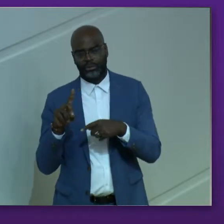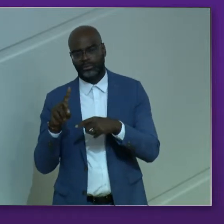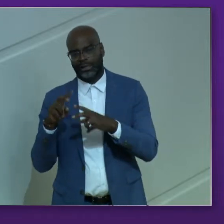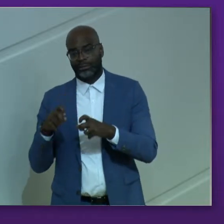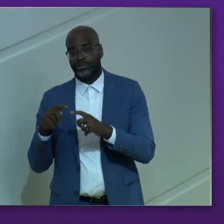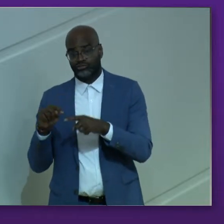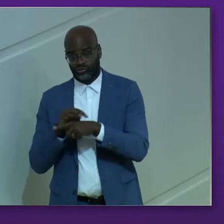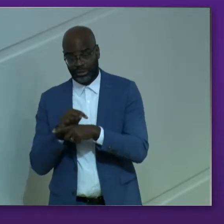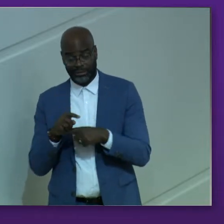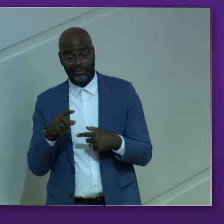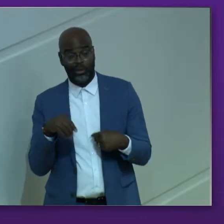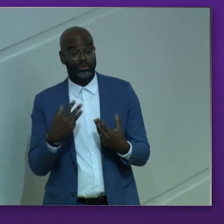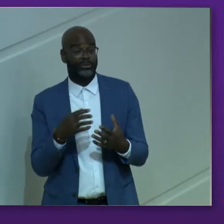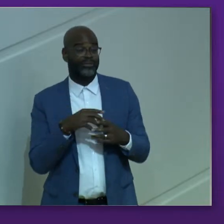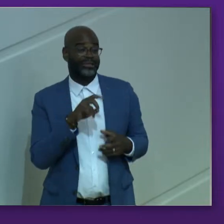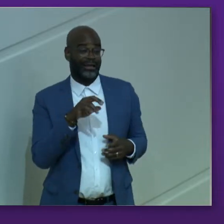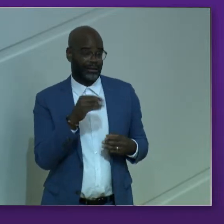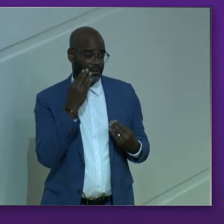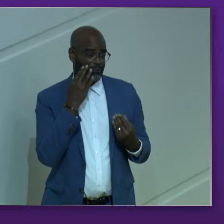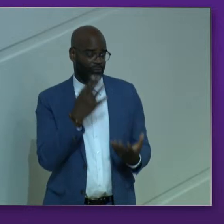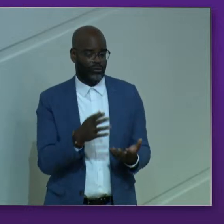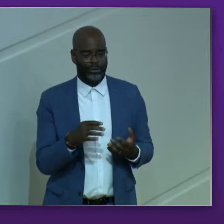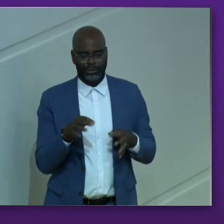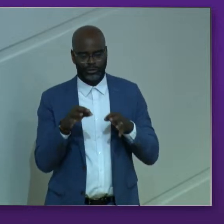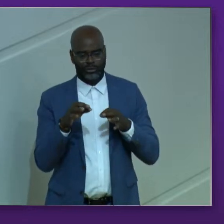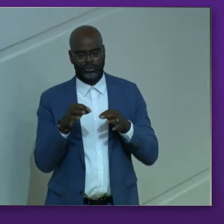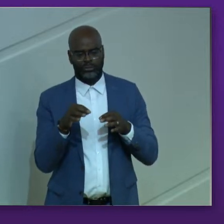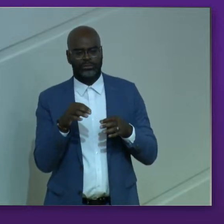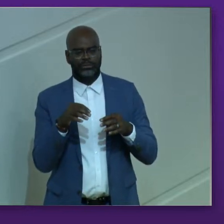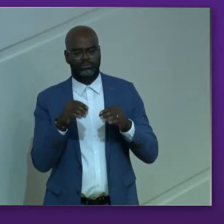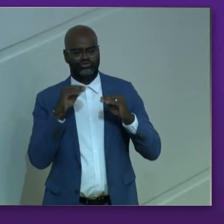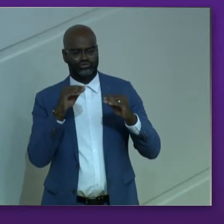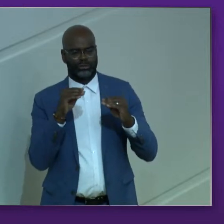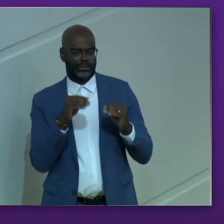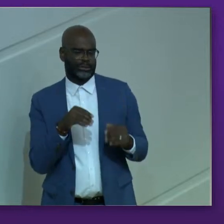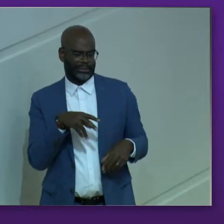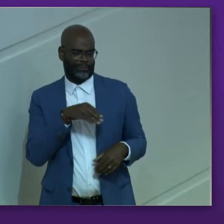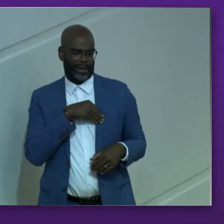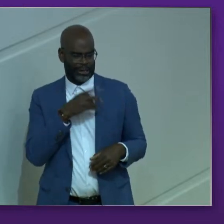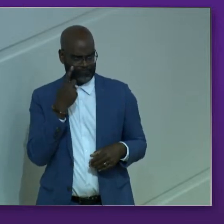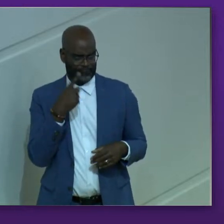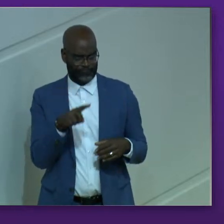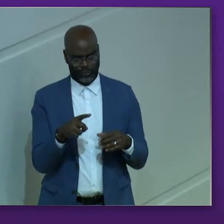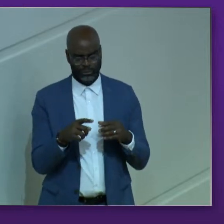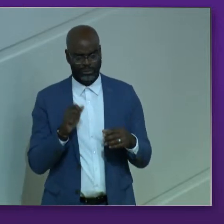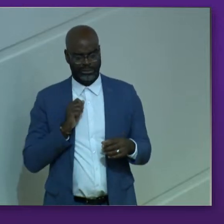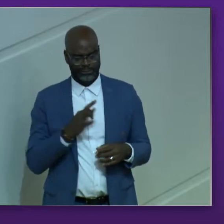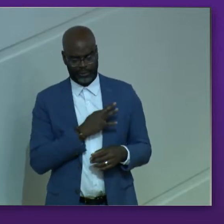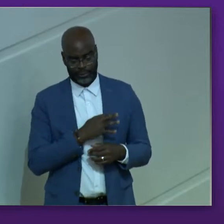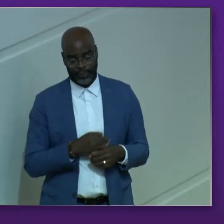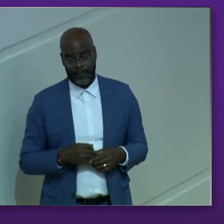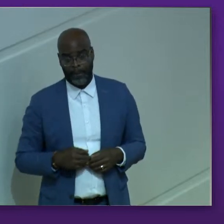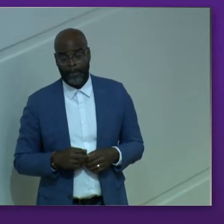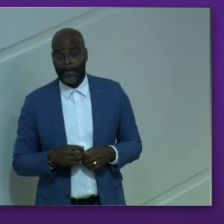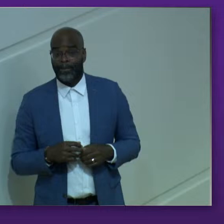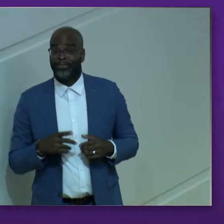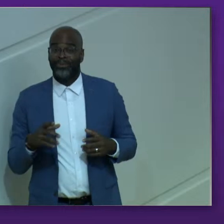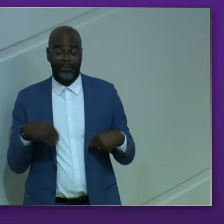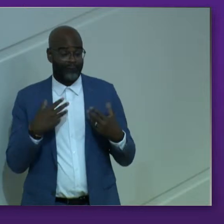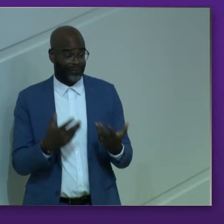DR. MILLER HAS BEEN THE RECIPIENT OF SEVERAL INNOVATION GRANTS MOST READILY TO STUDENT TRAINING AND RESOURCE NETWORK